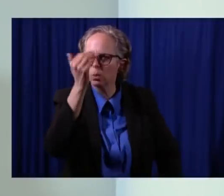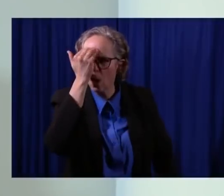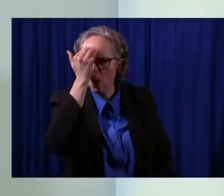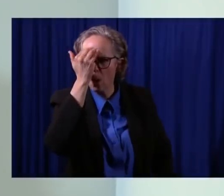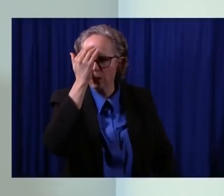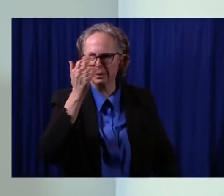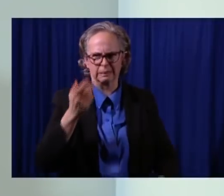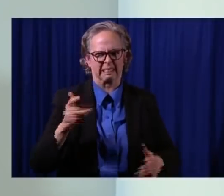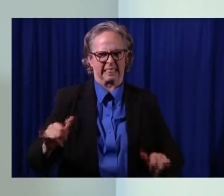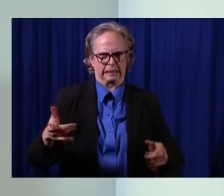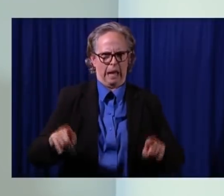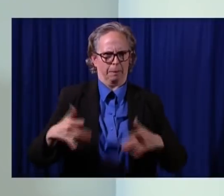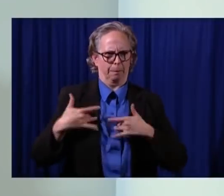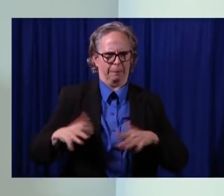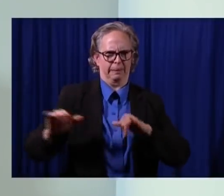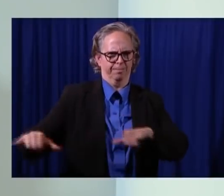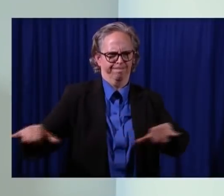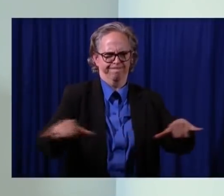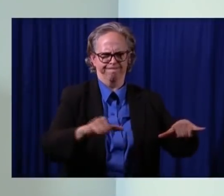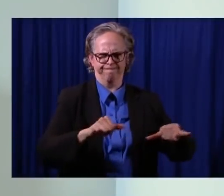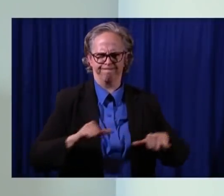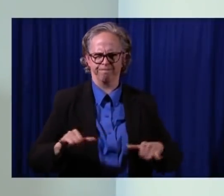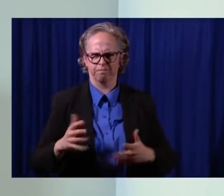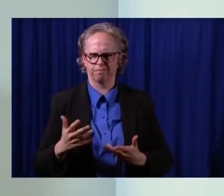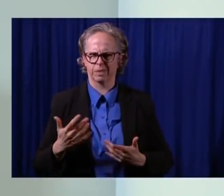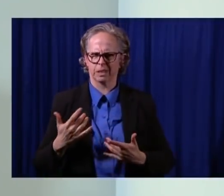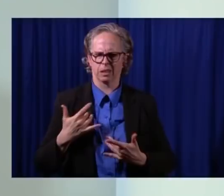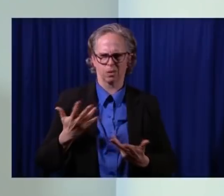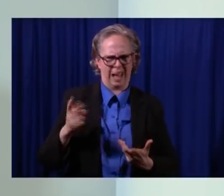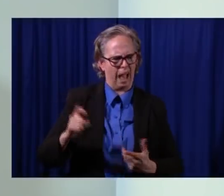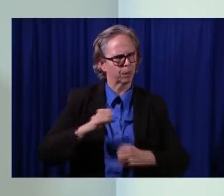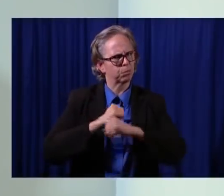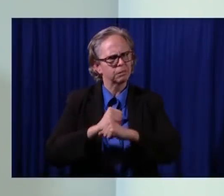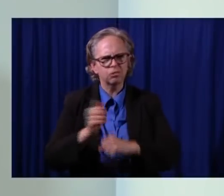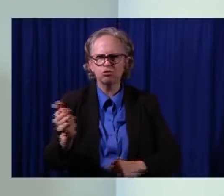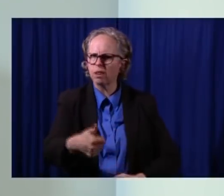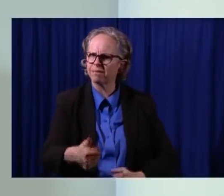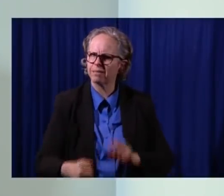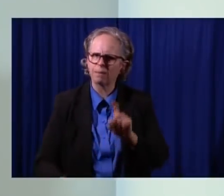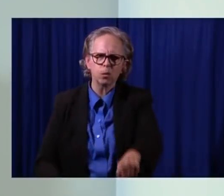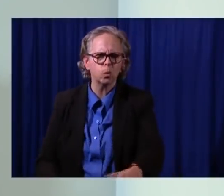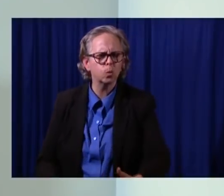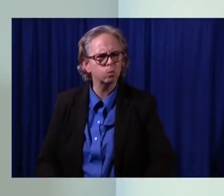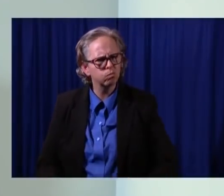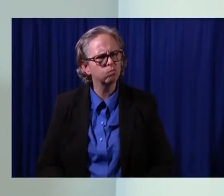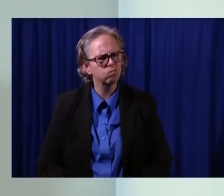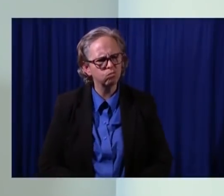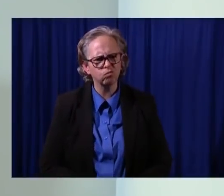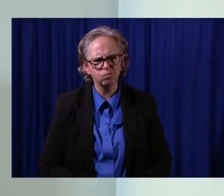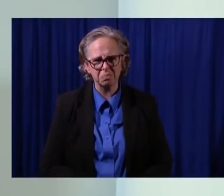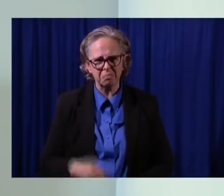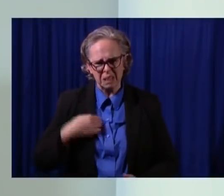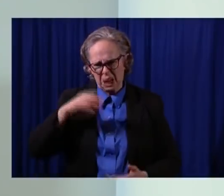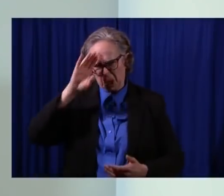BETTER ANGELS EMERGE IN HELPING FRIENDS AND NEIGHBORS AND WE SERVE PEOPLE IN NEED ACROSS THE